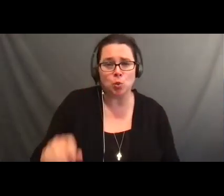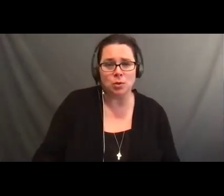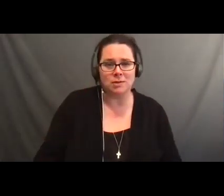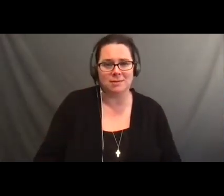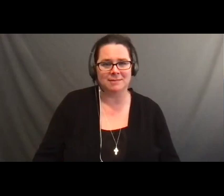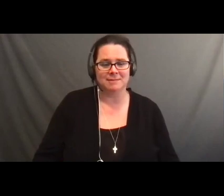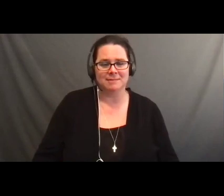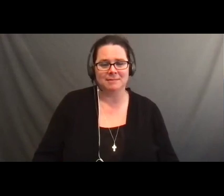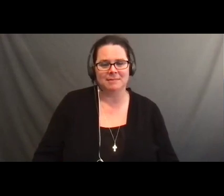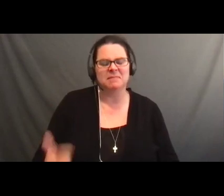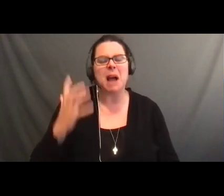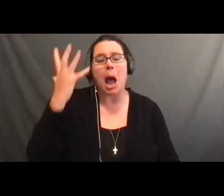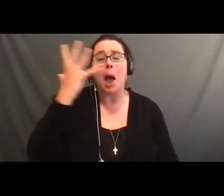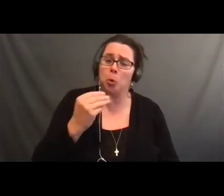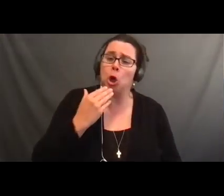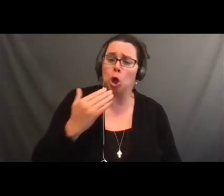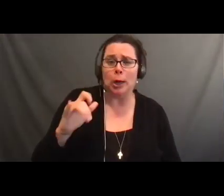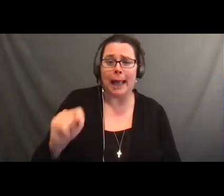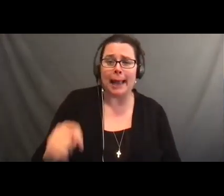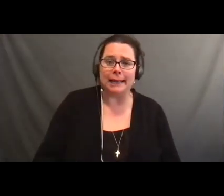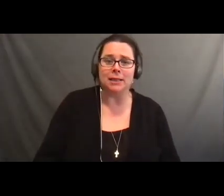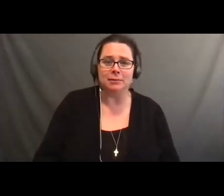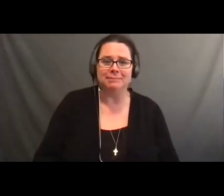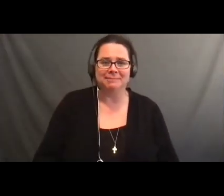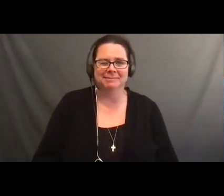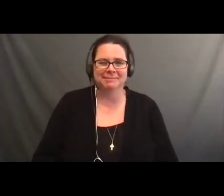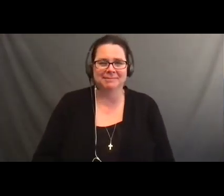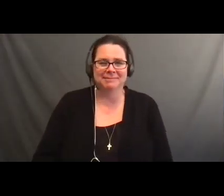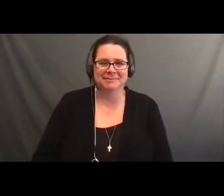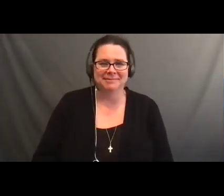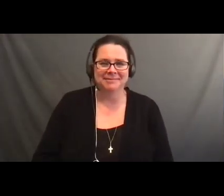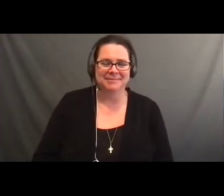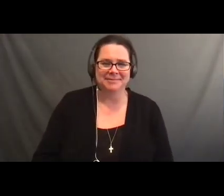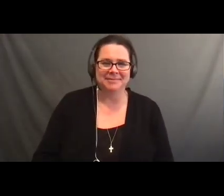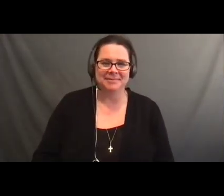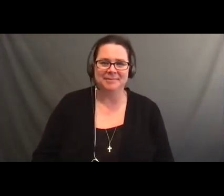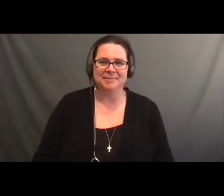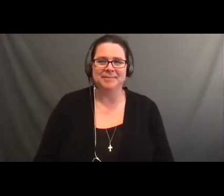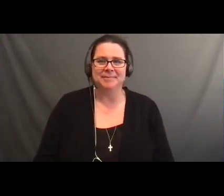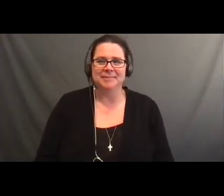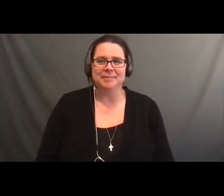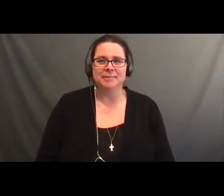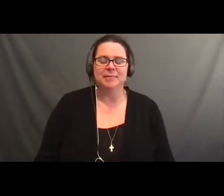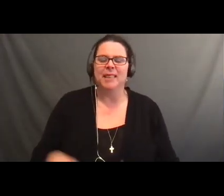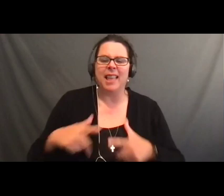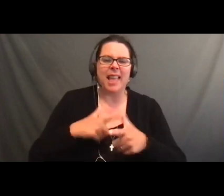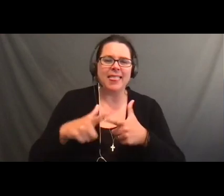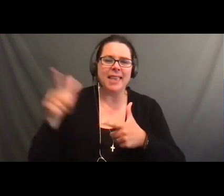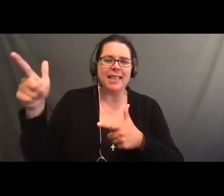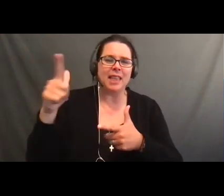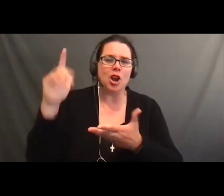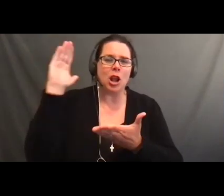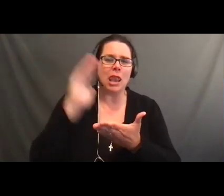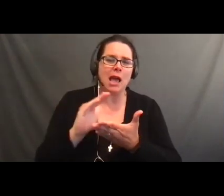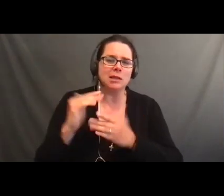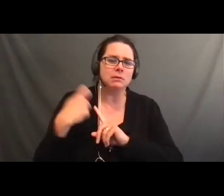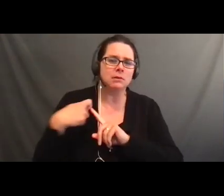I'm pretty good at it. And then they won't be quite as hard on you.